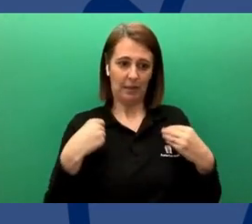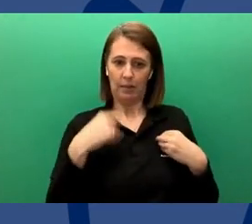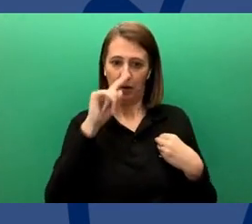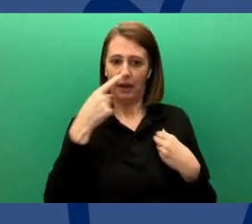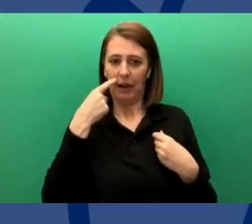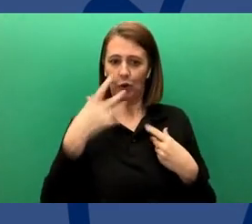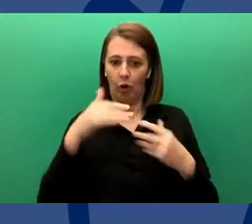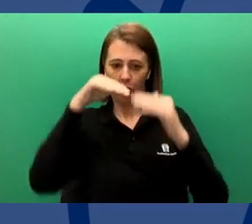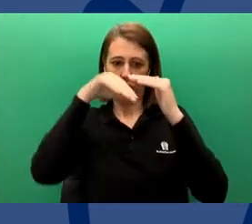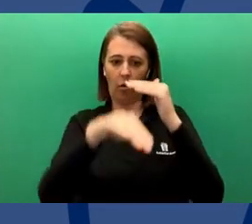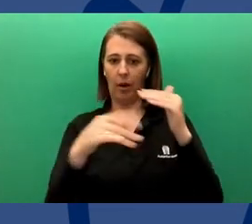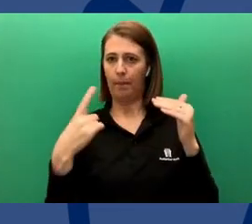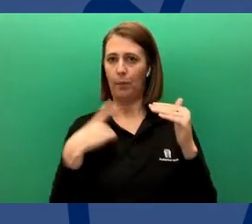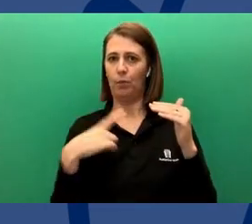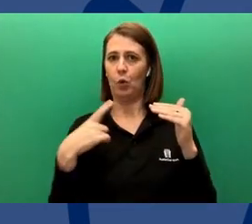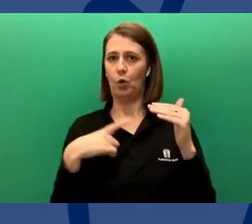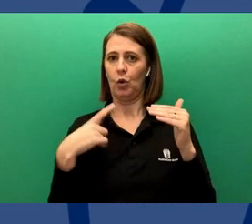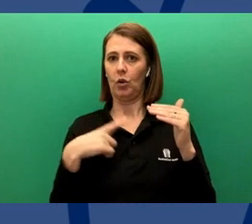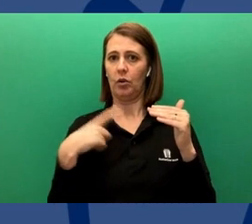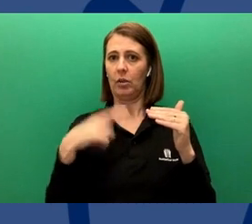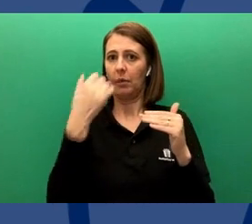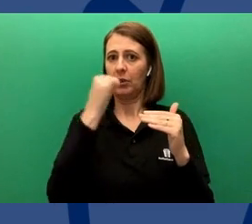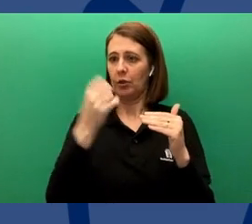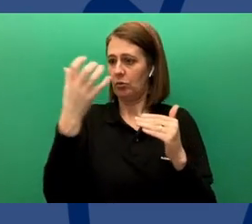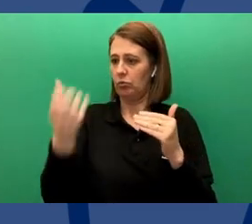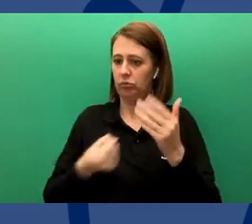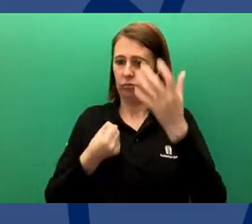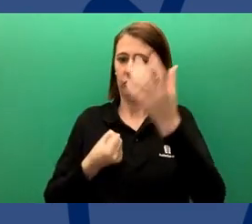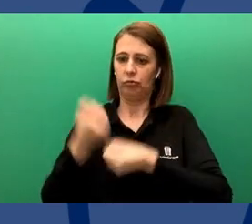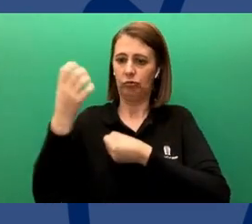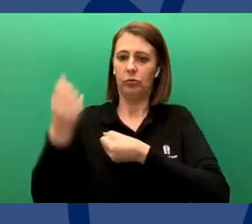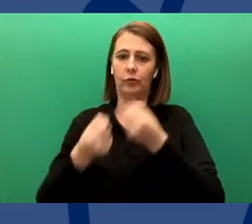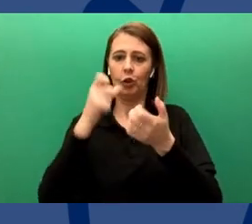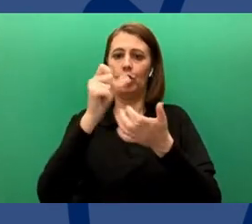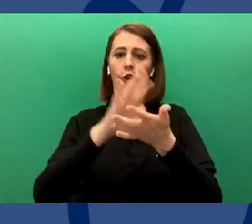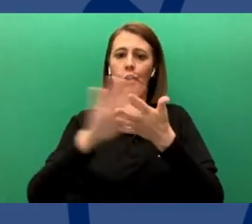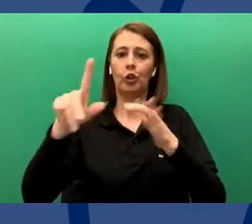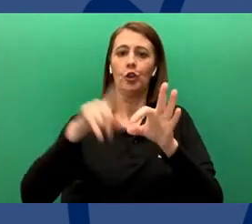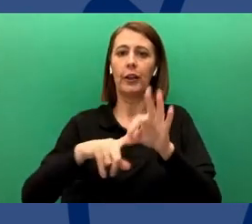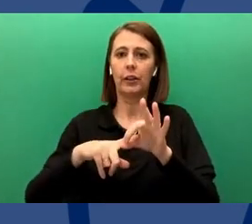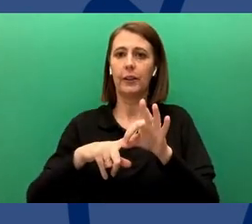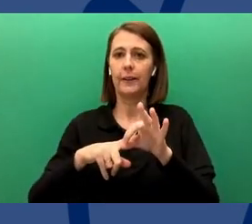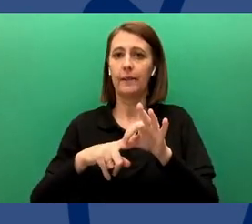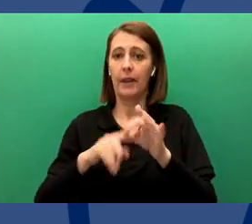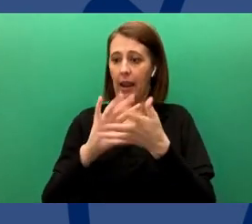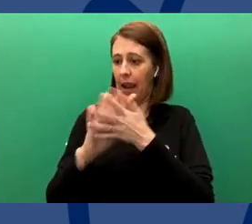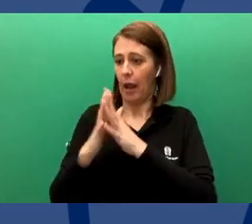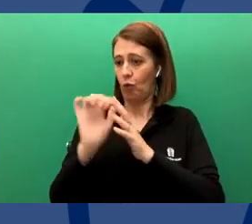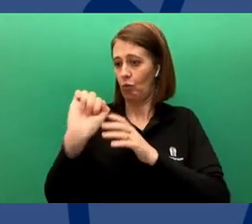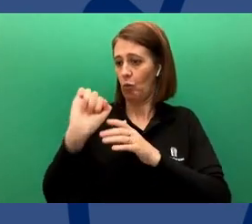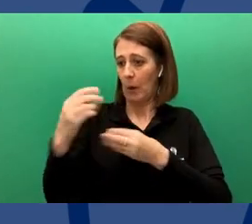I'm still getting cheques coming in." So the way your business works is because it's a